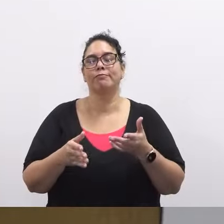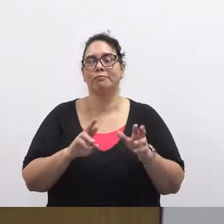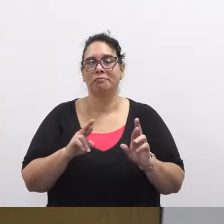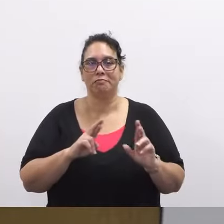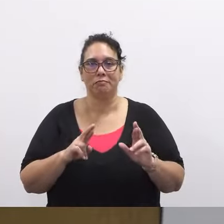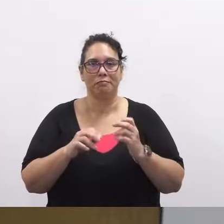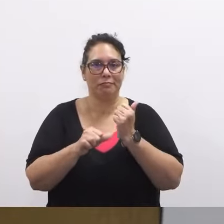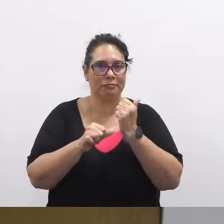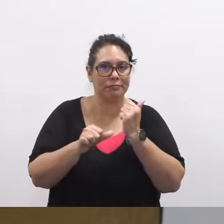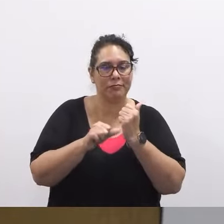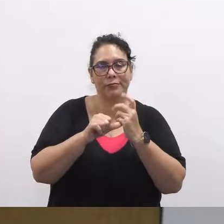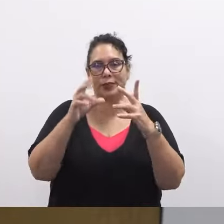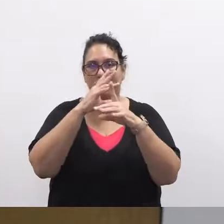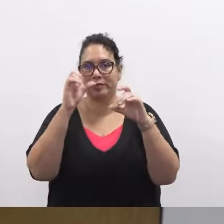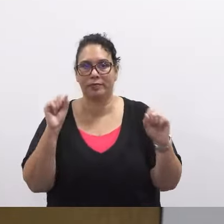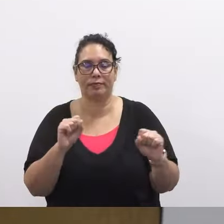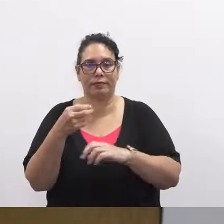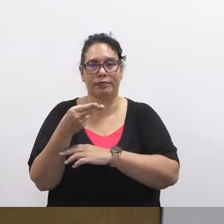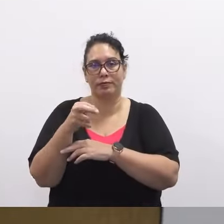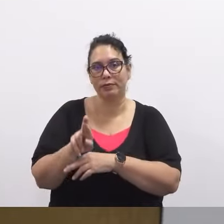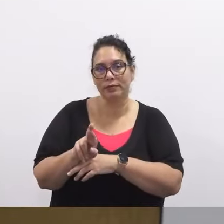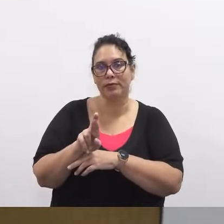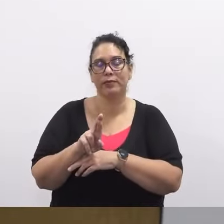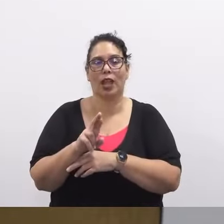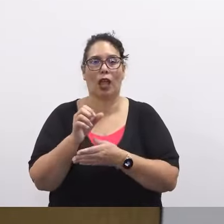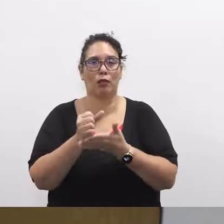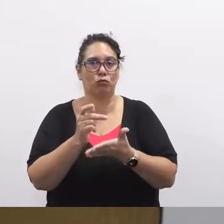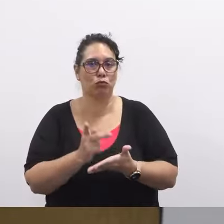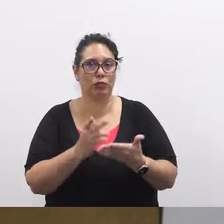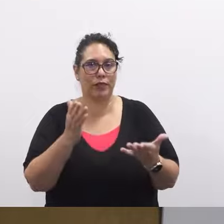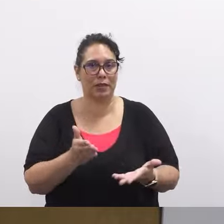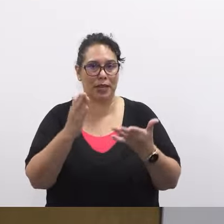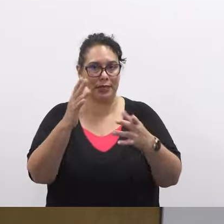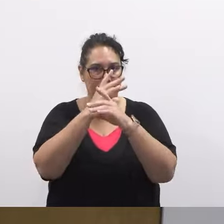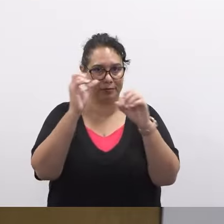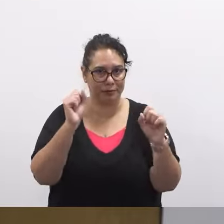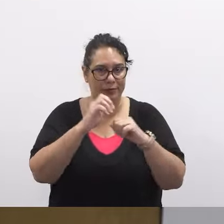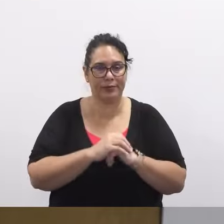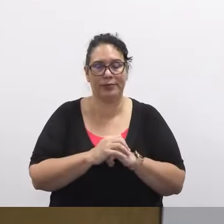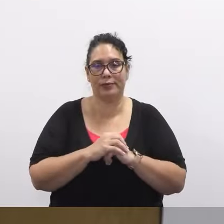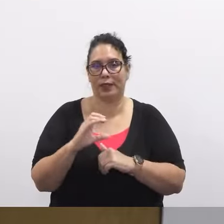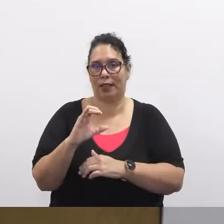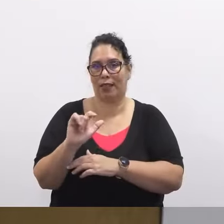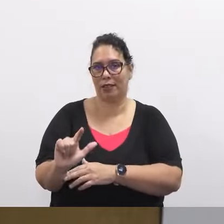of Human Resource Services, approved and recommended by the superintendent. For classified and exempt personnel,